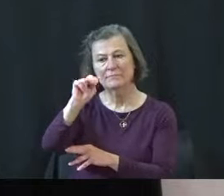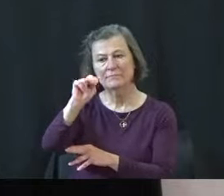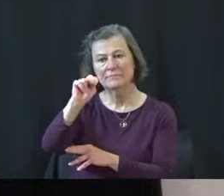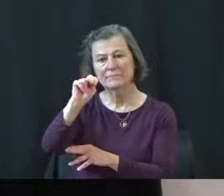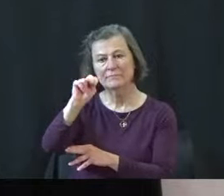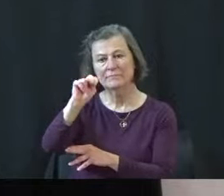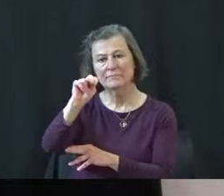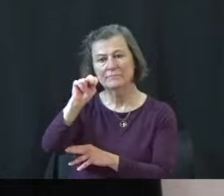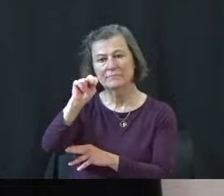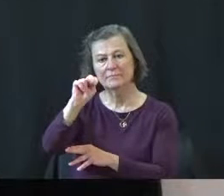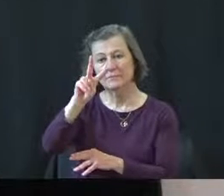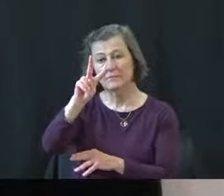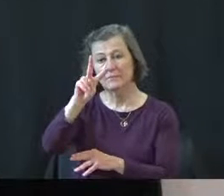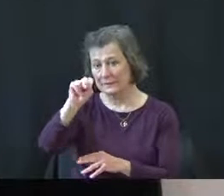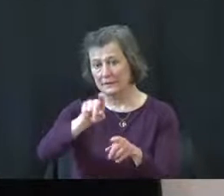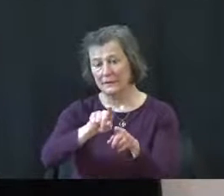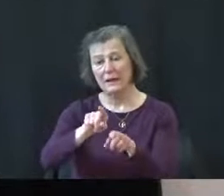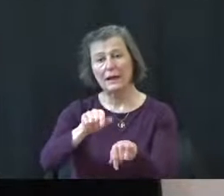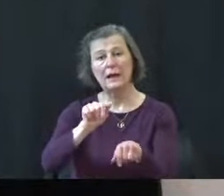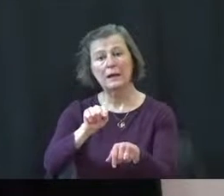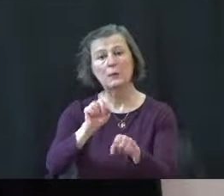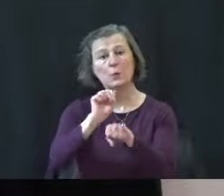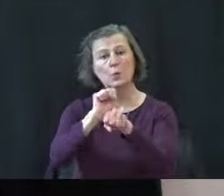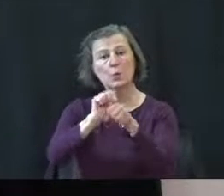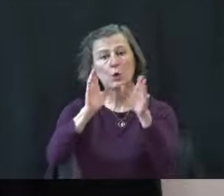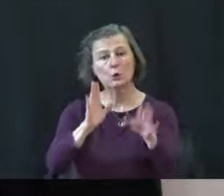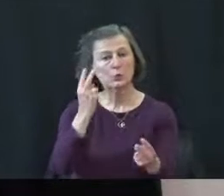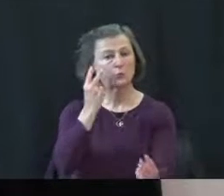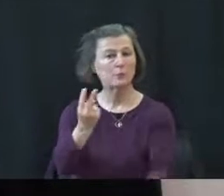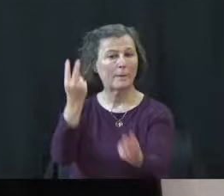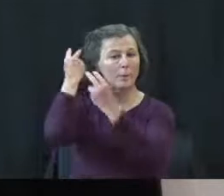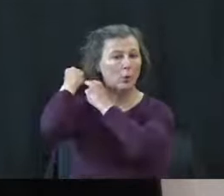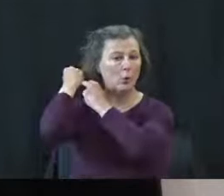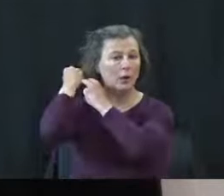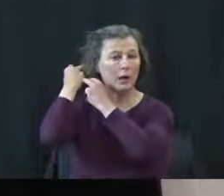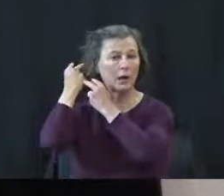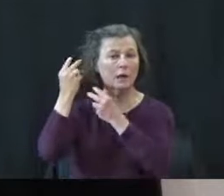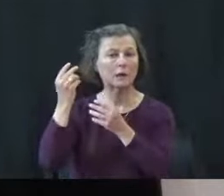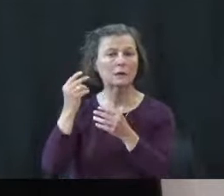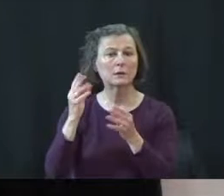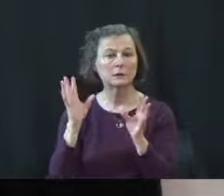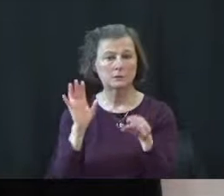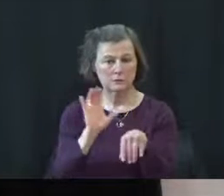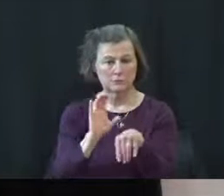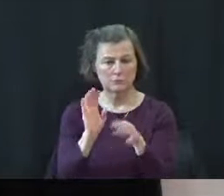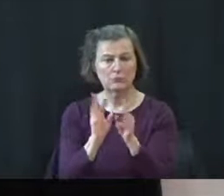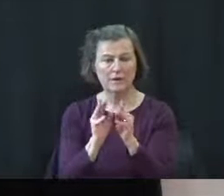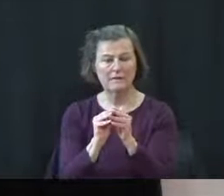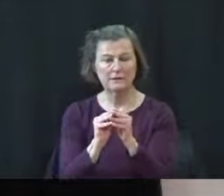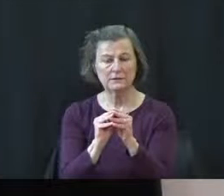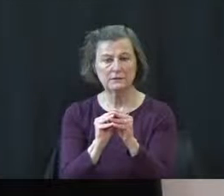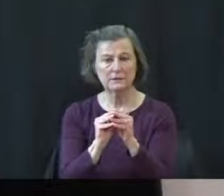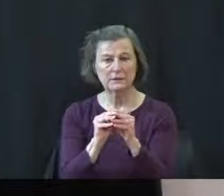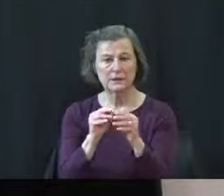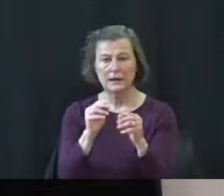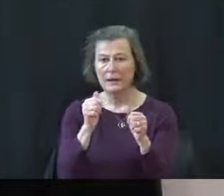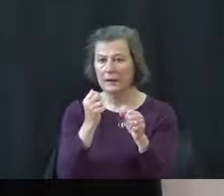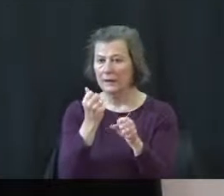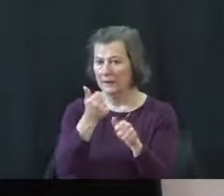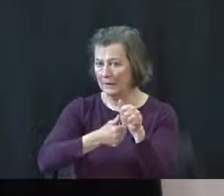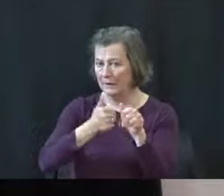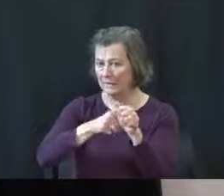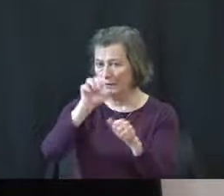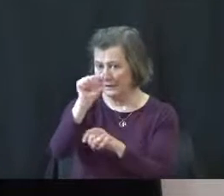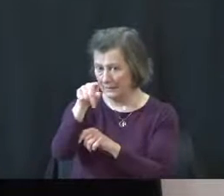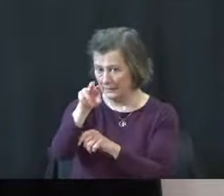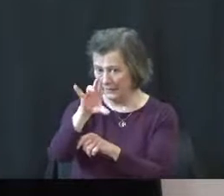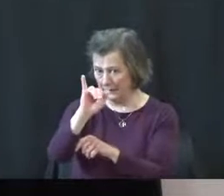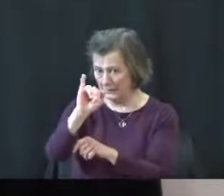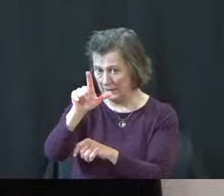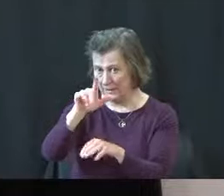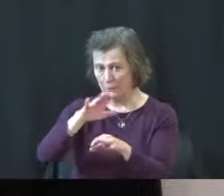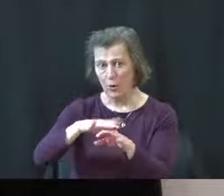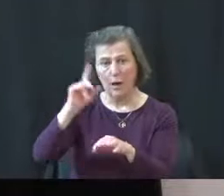at the service held every April in the Capitol Mall.